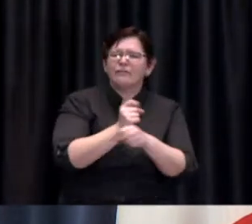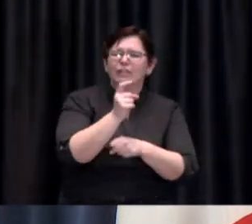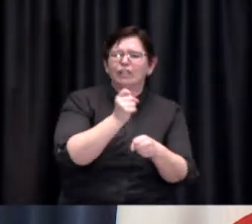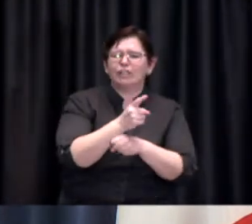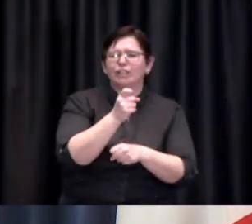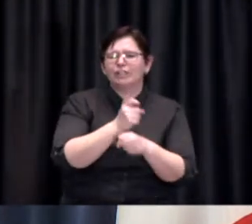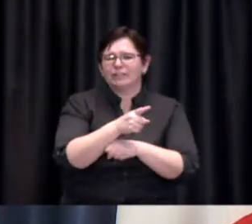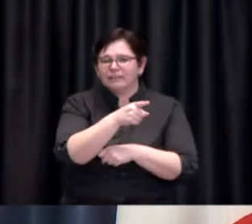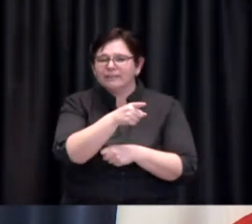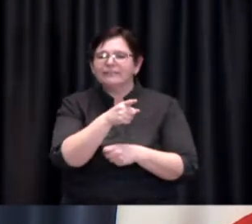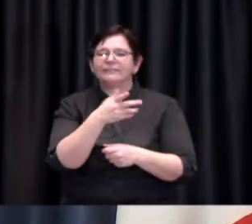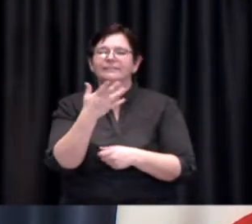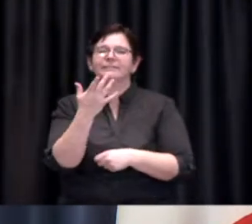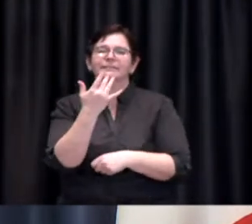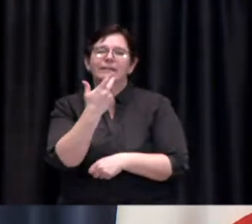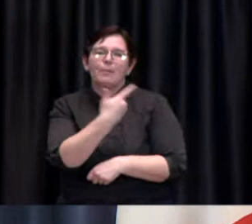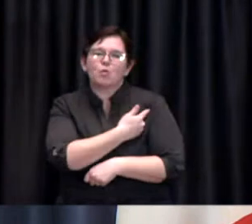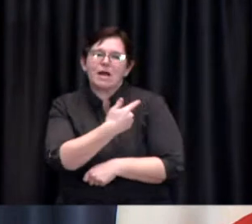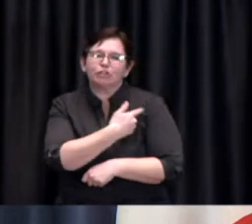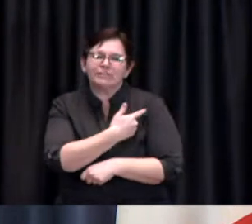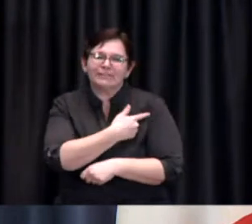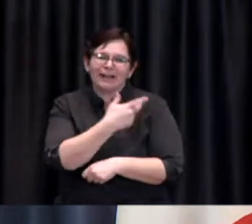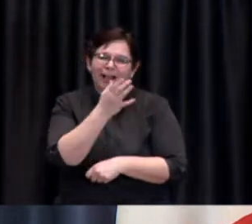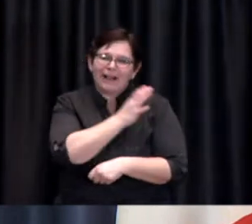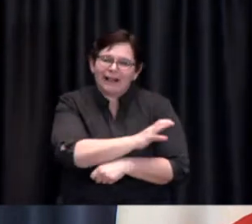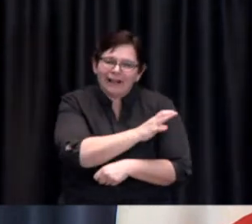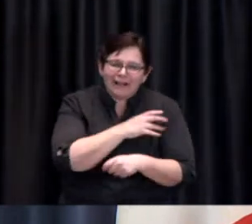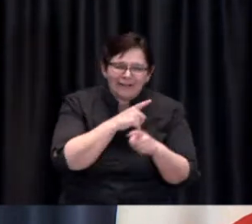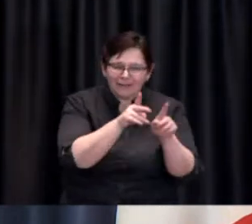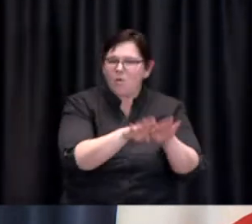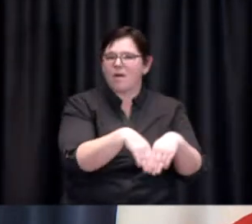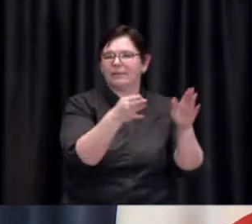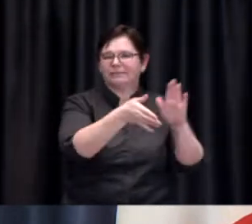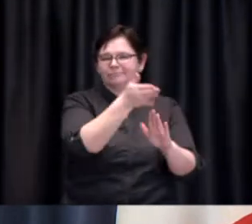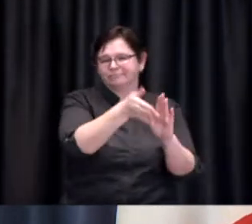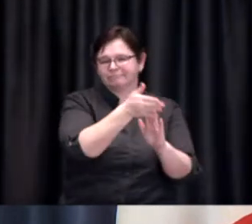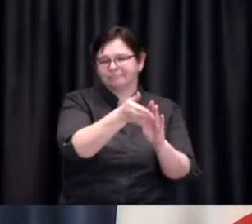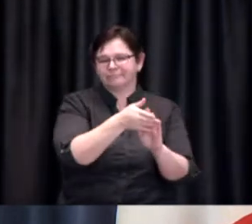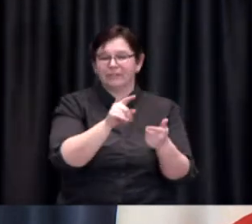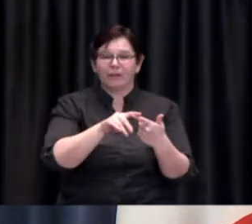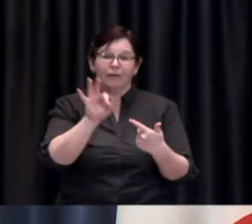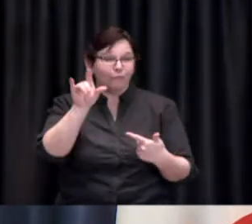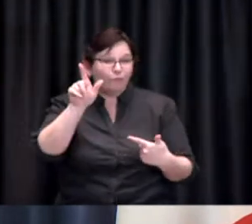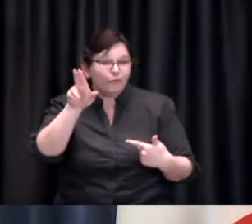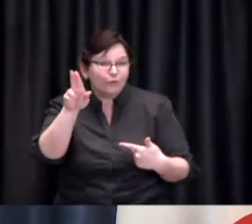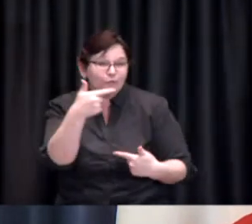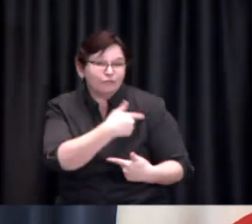clinics and they can be quite sizable we also run flu immunization clinics and have had a long